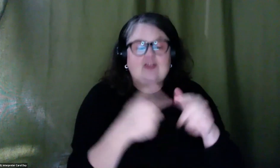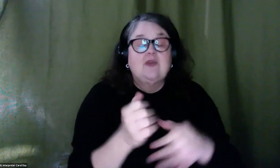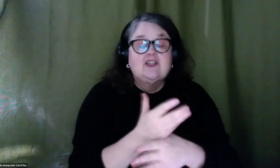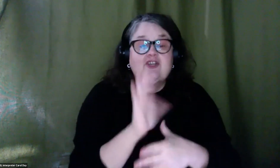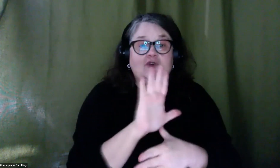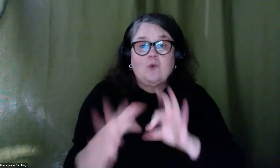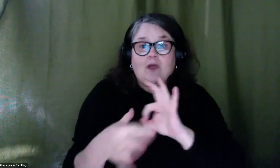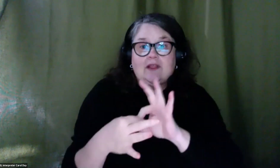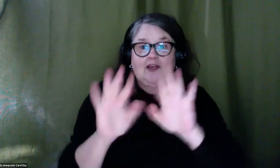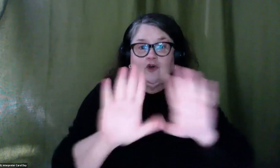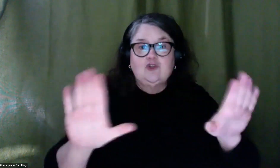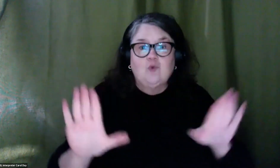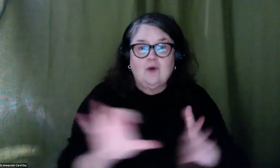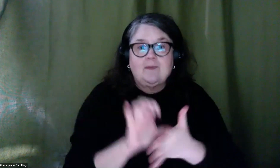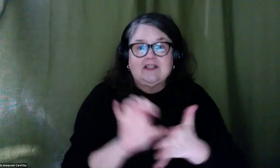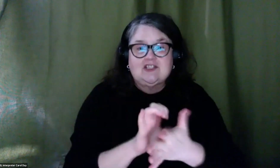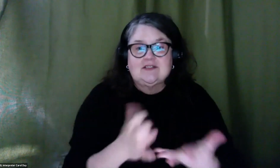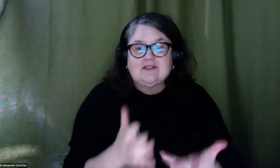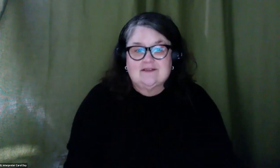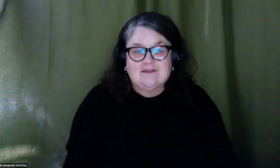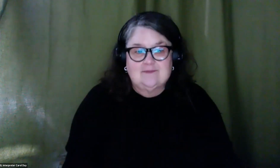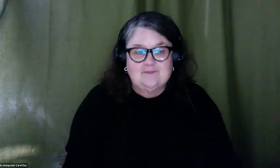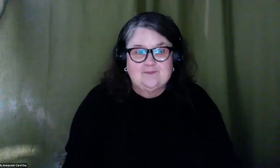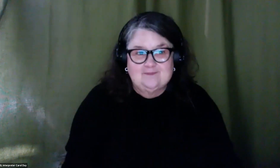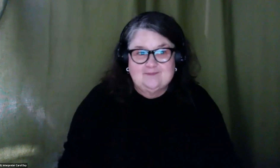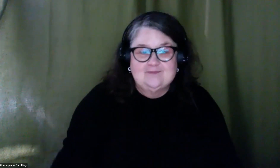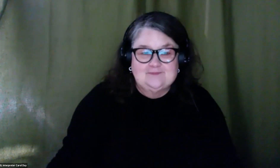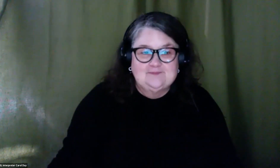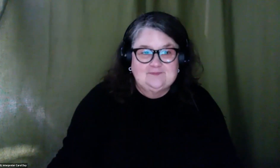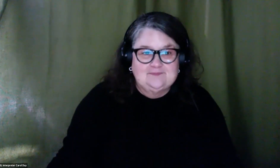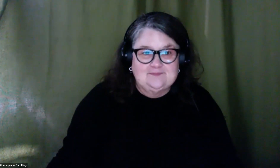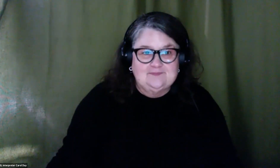can direct people there. You' ll give you a link as soon as